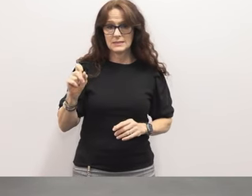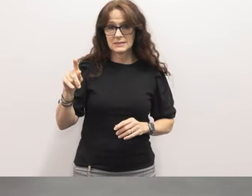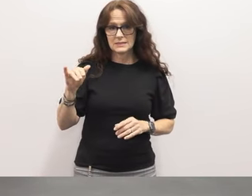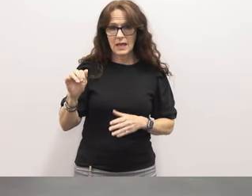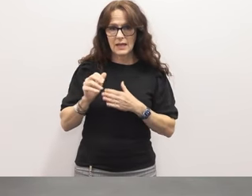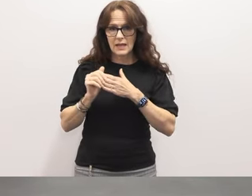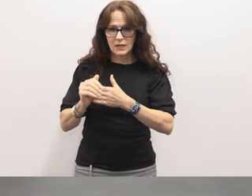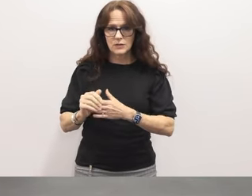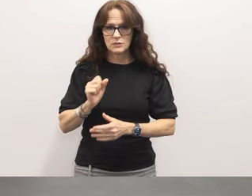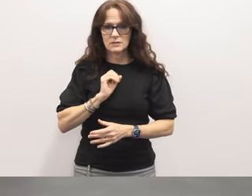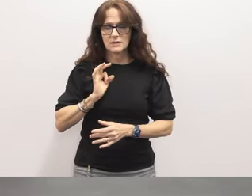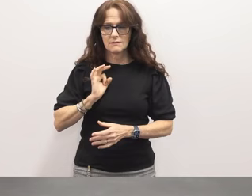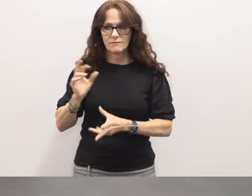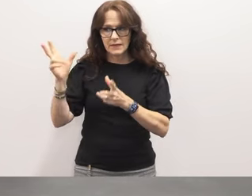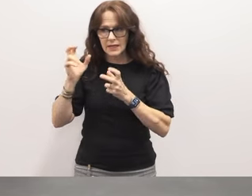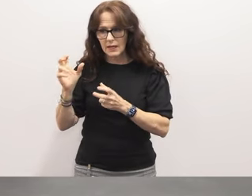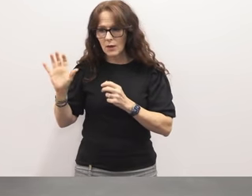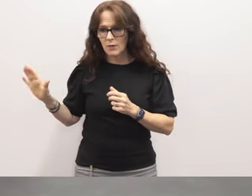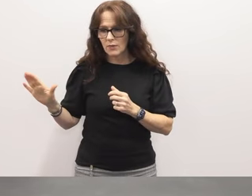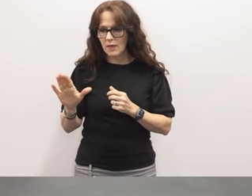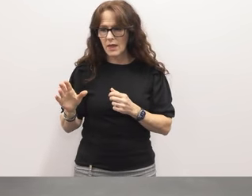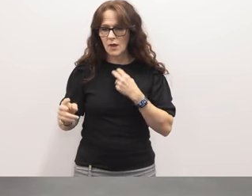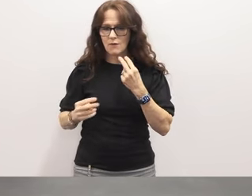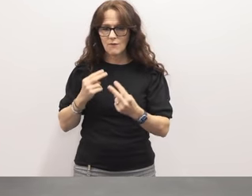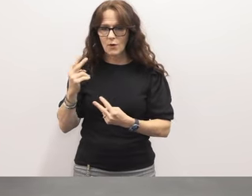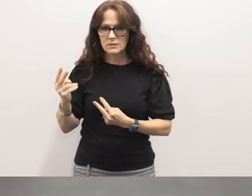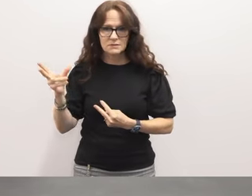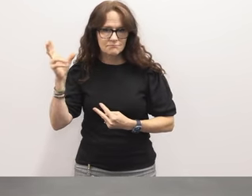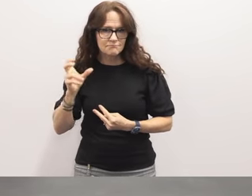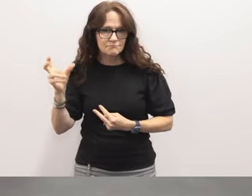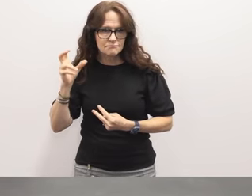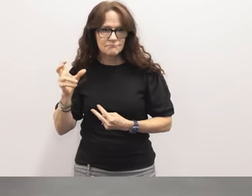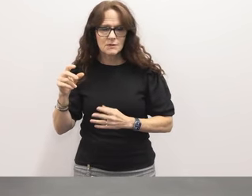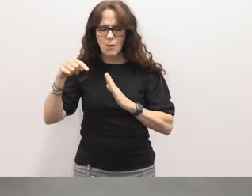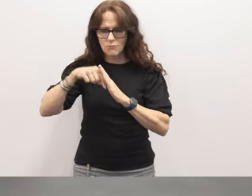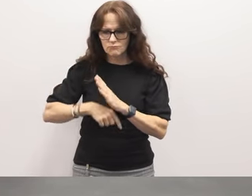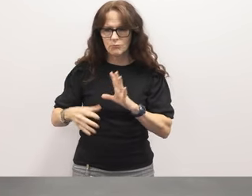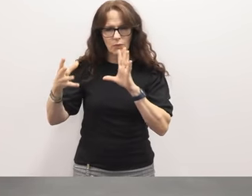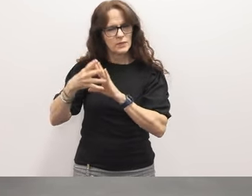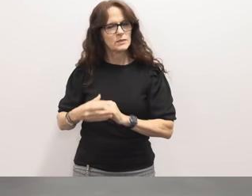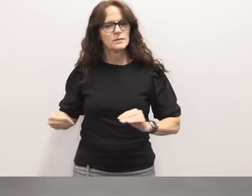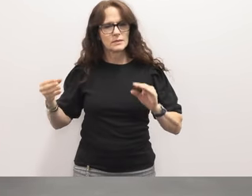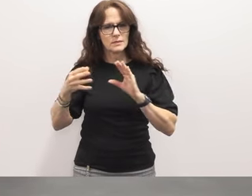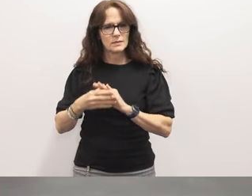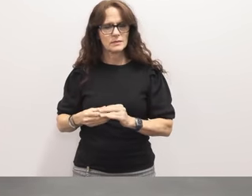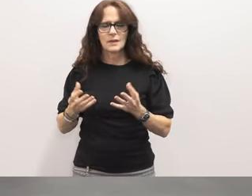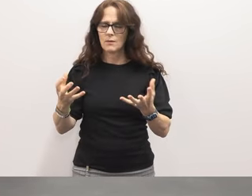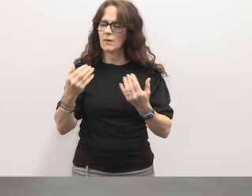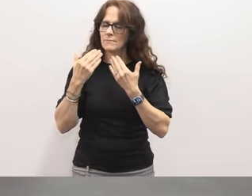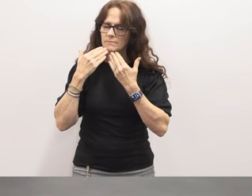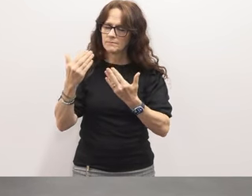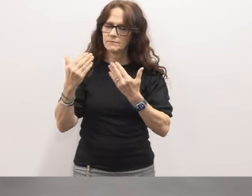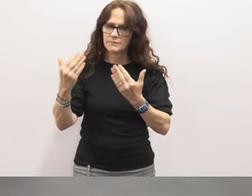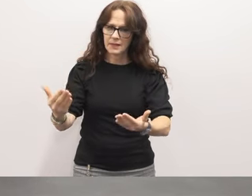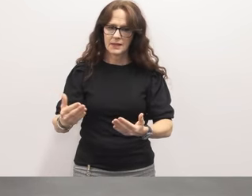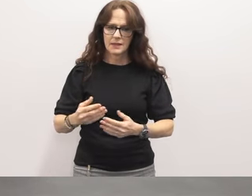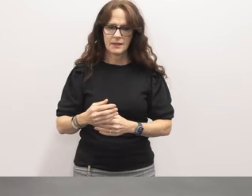to tell more about the story. So I want to actually thank, Ximena Leilani